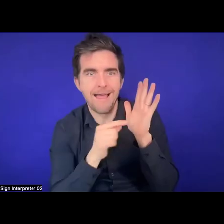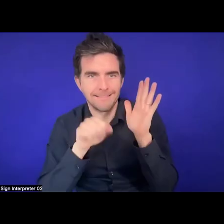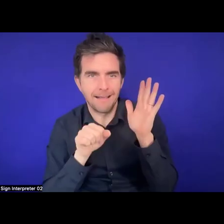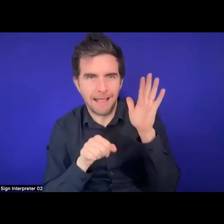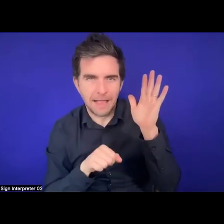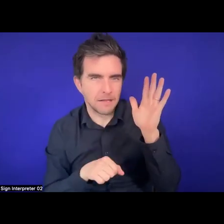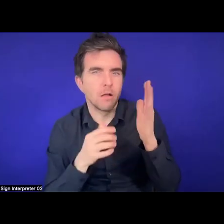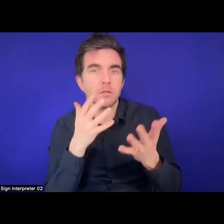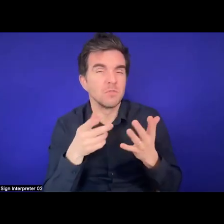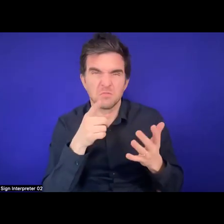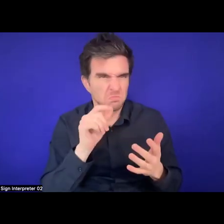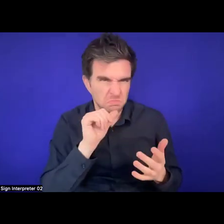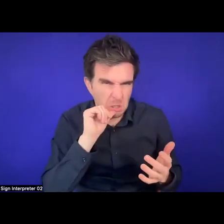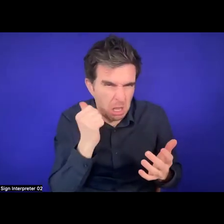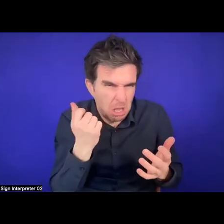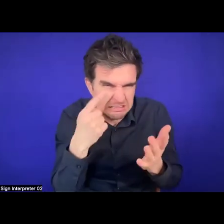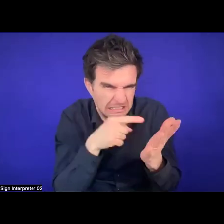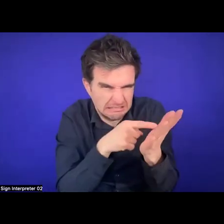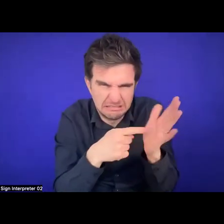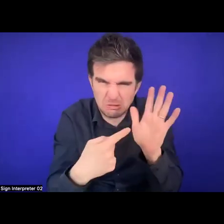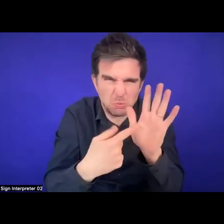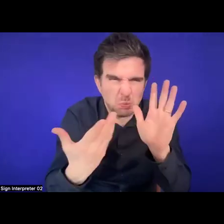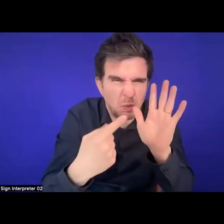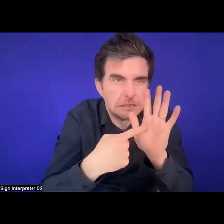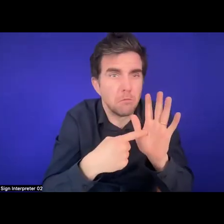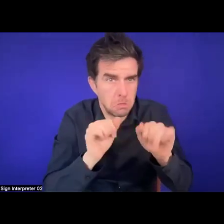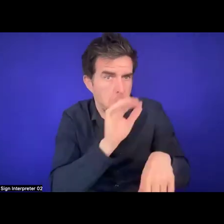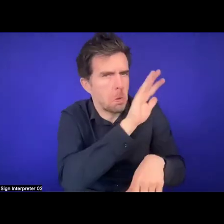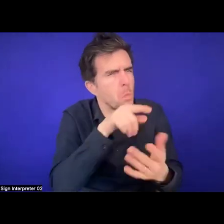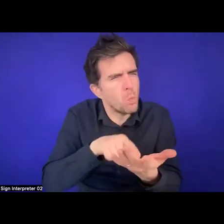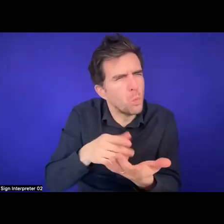meaning. There are many online resources for the Marie Curie grants. To prepare my